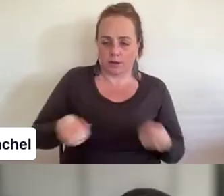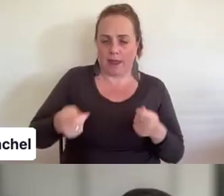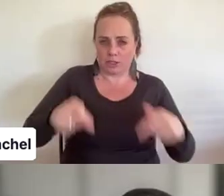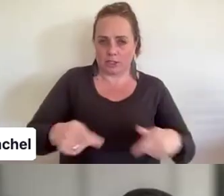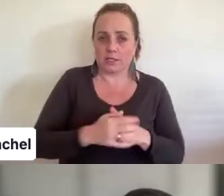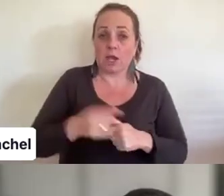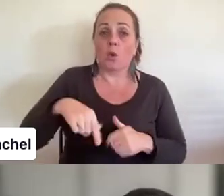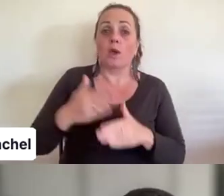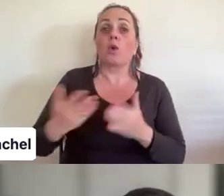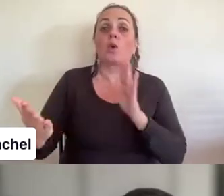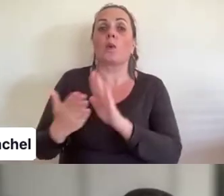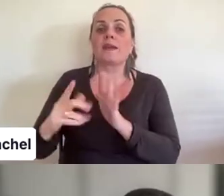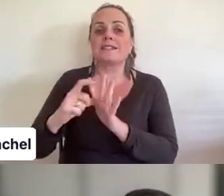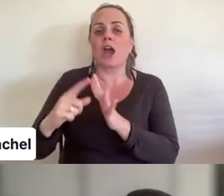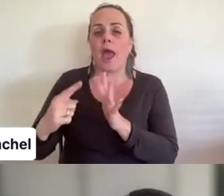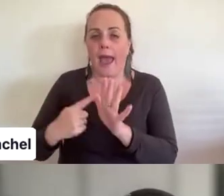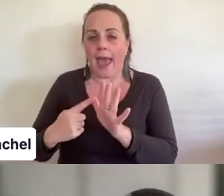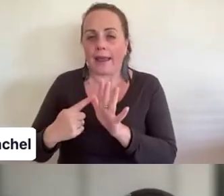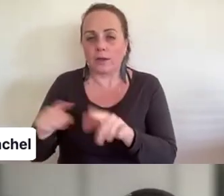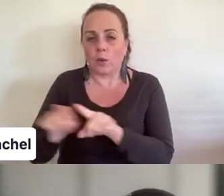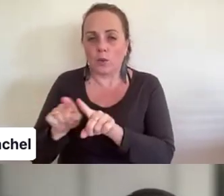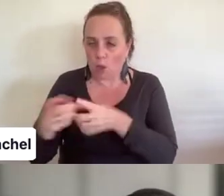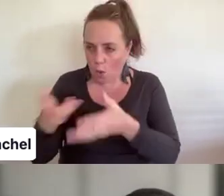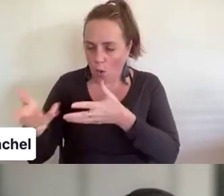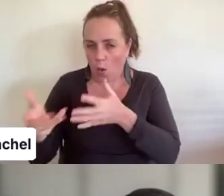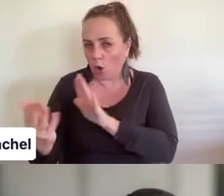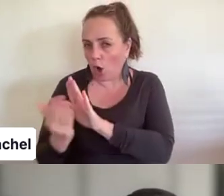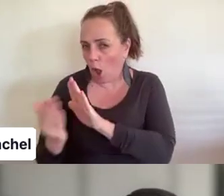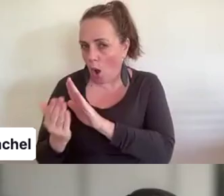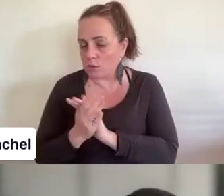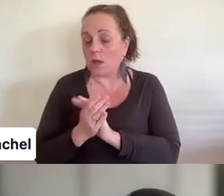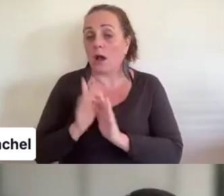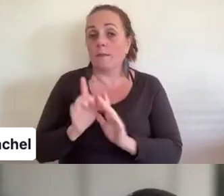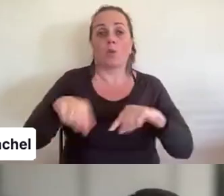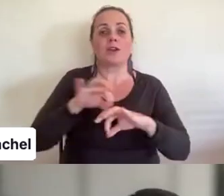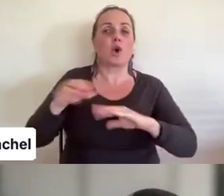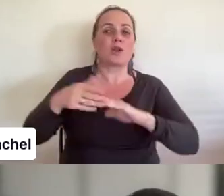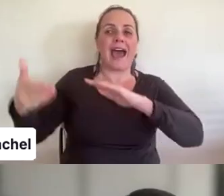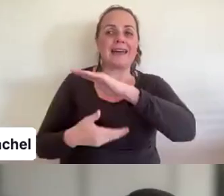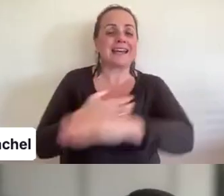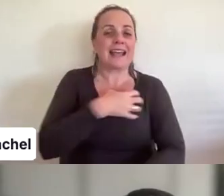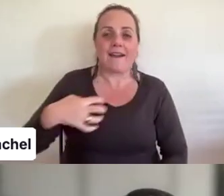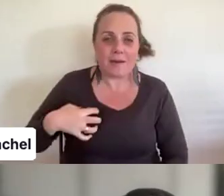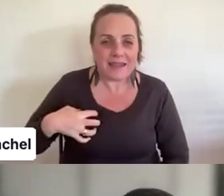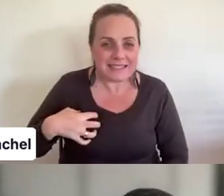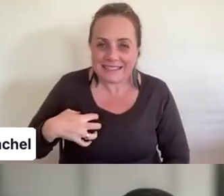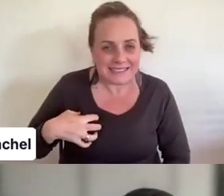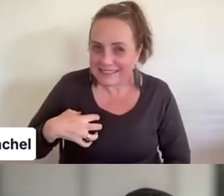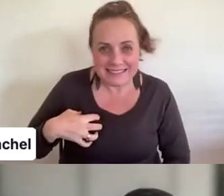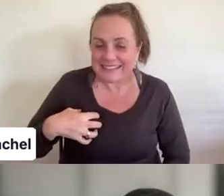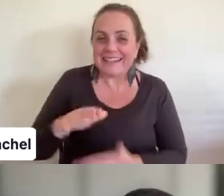of Internal Affairs. But because we're not under the government umbrella, it's taken time and it